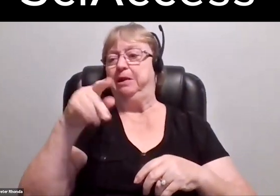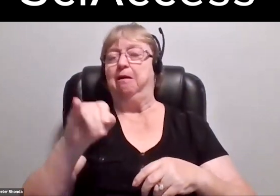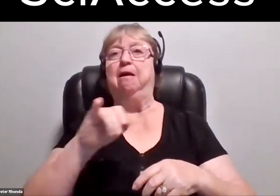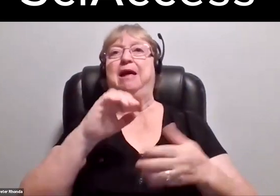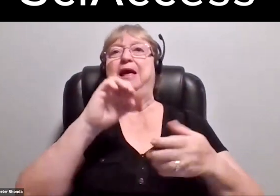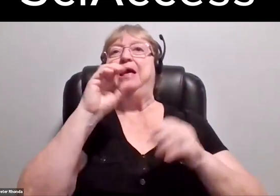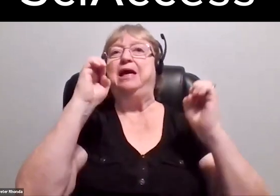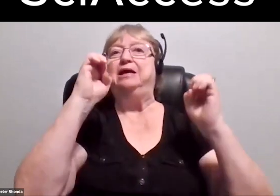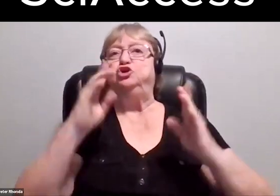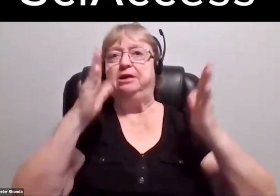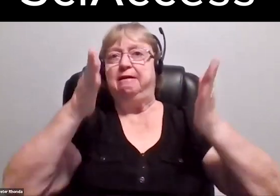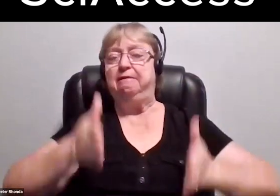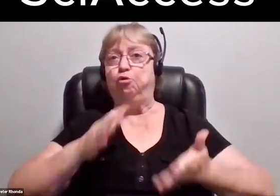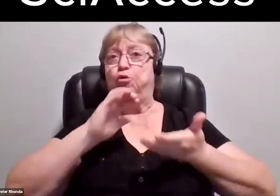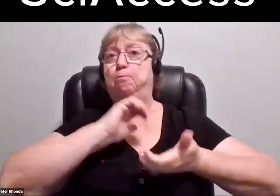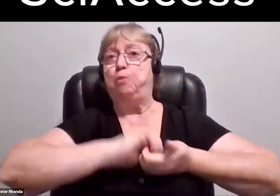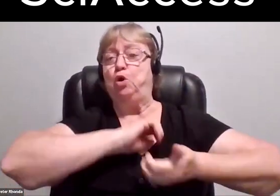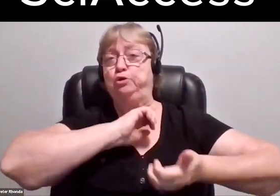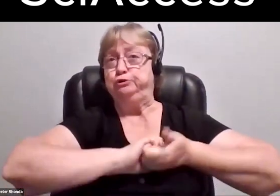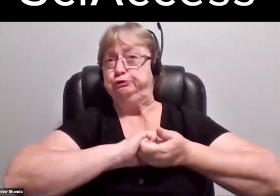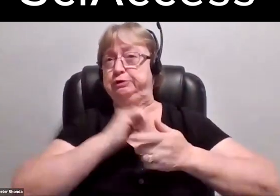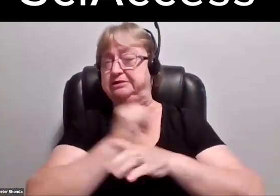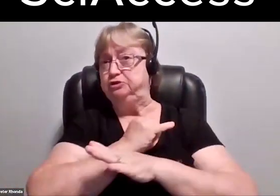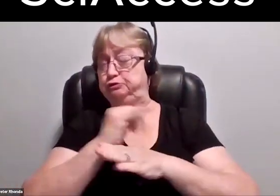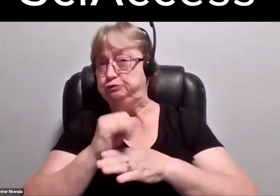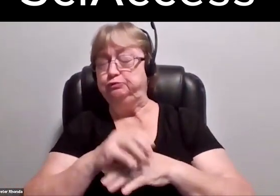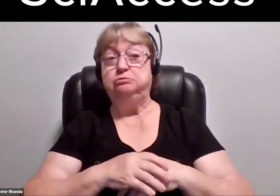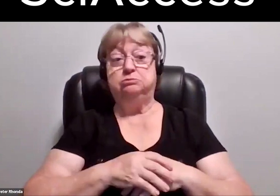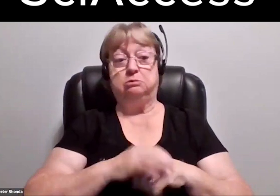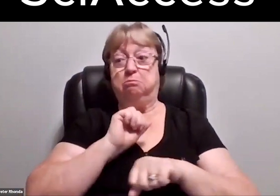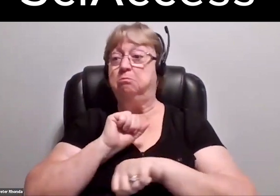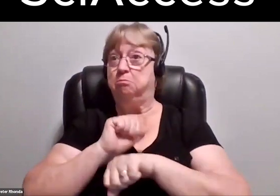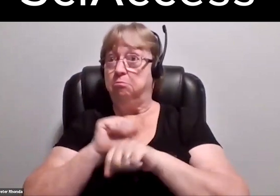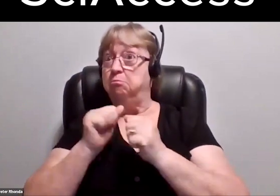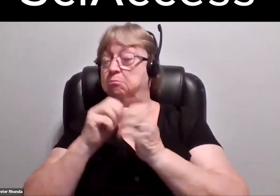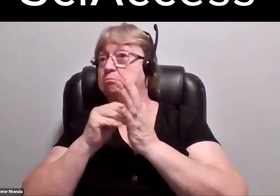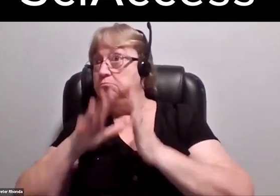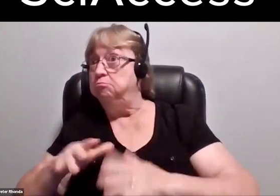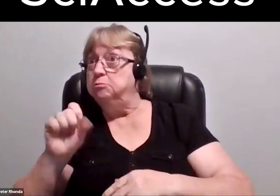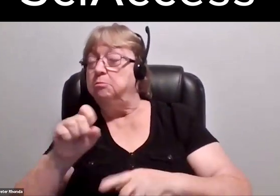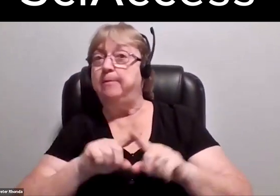We don't just work with the students. We also work with the teachers to help us